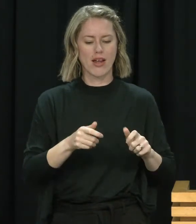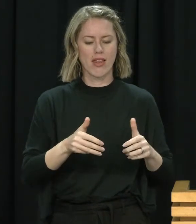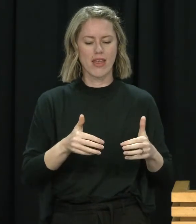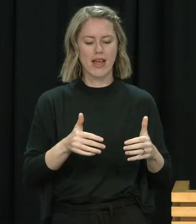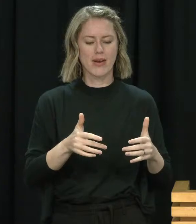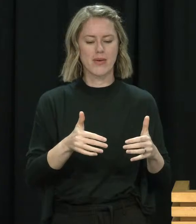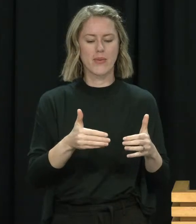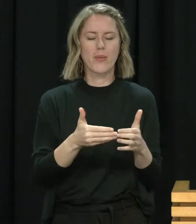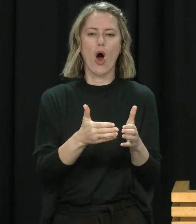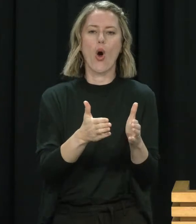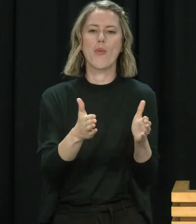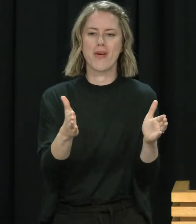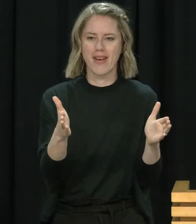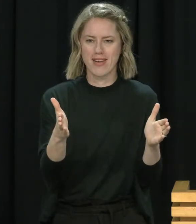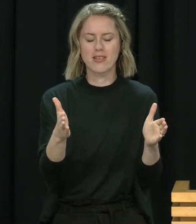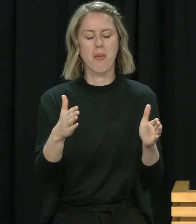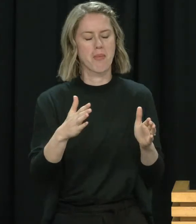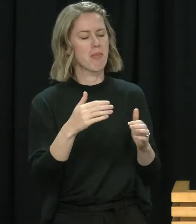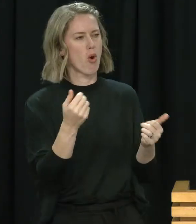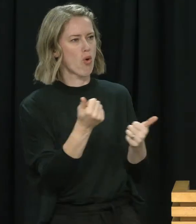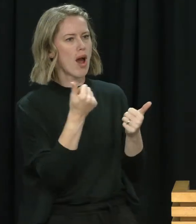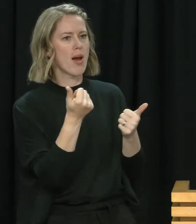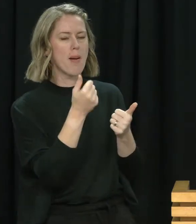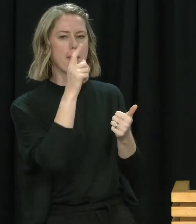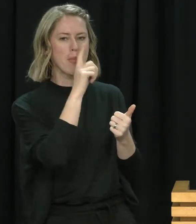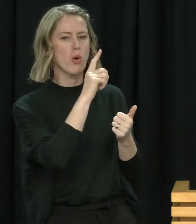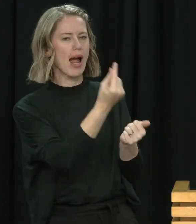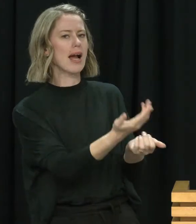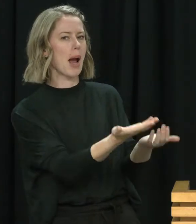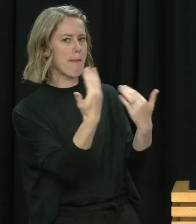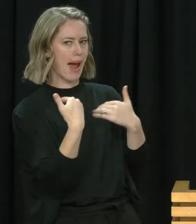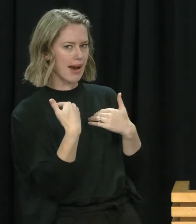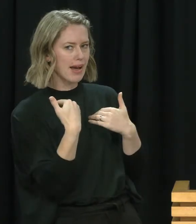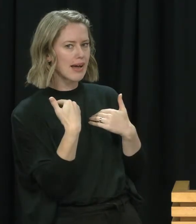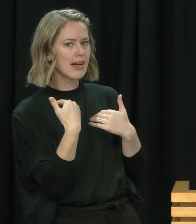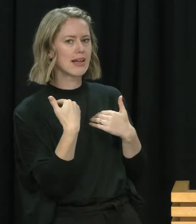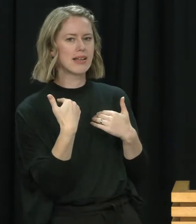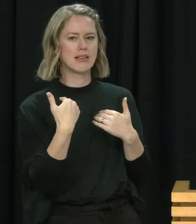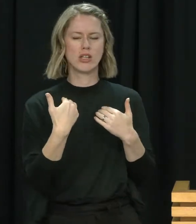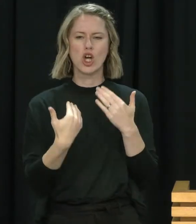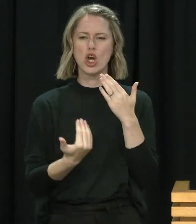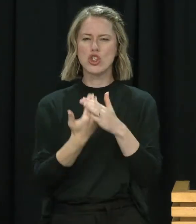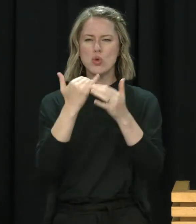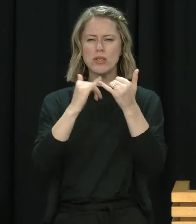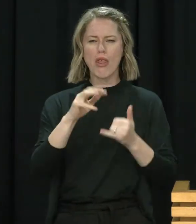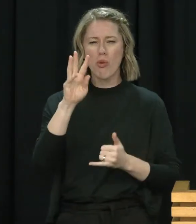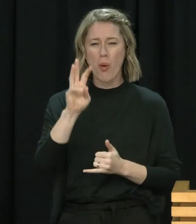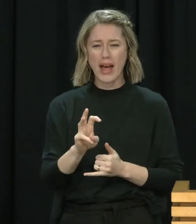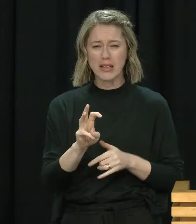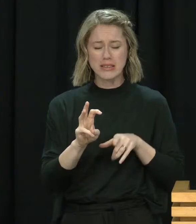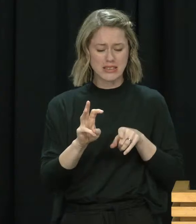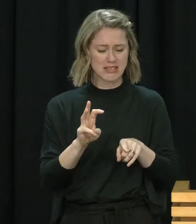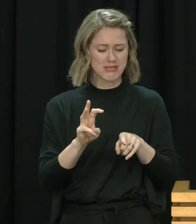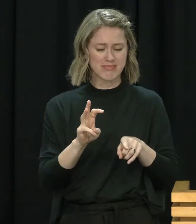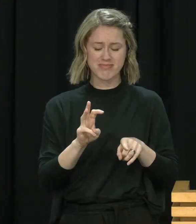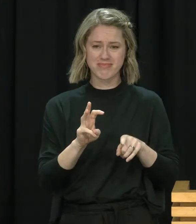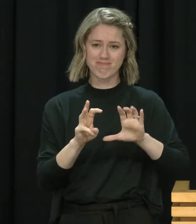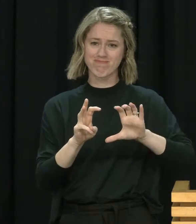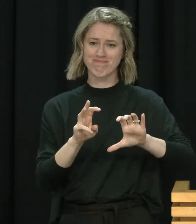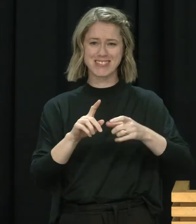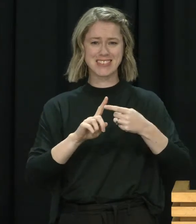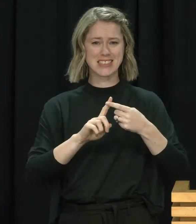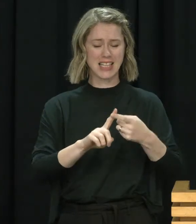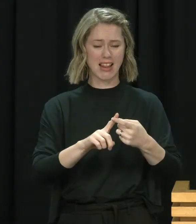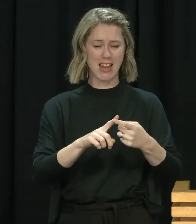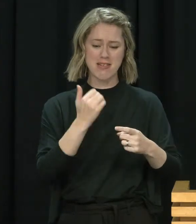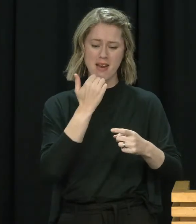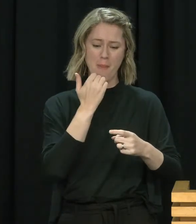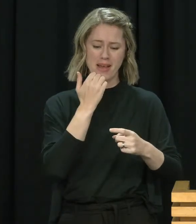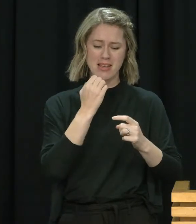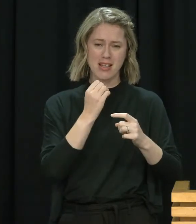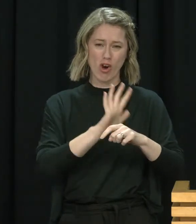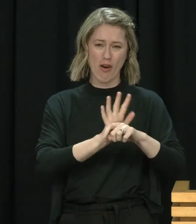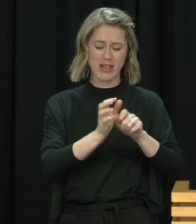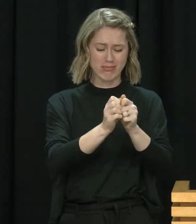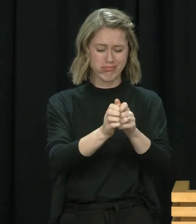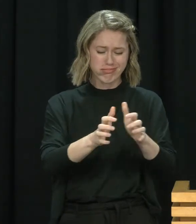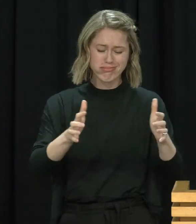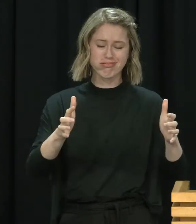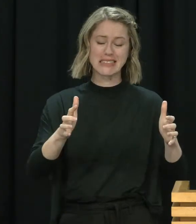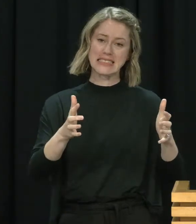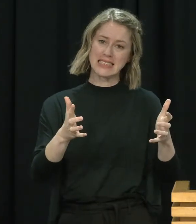Victoria, you know, several